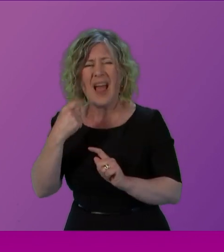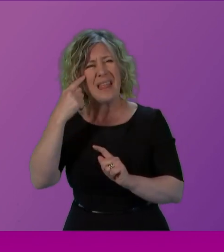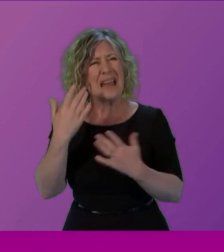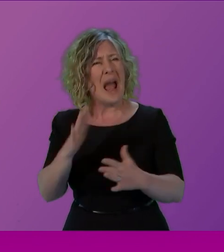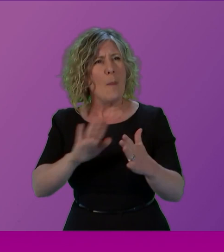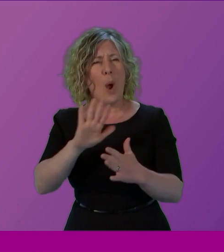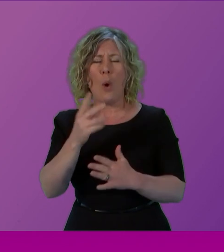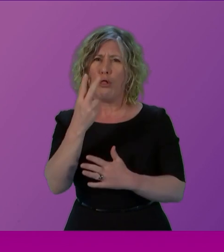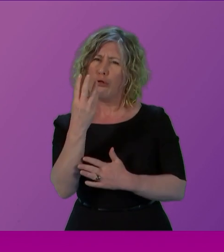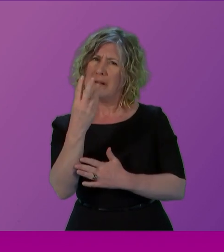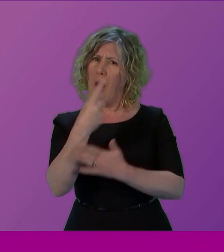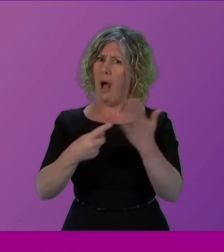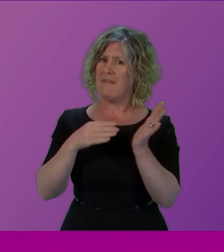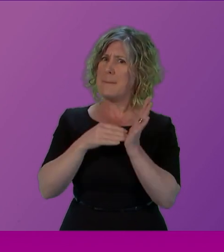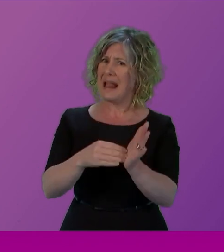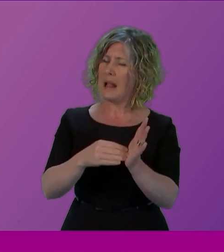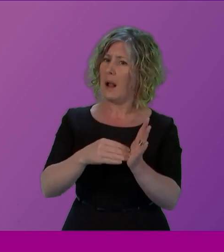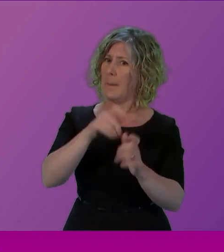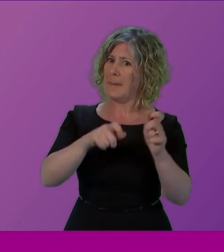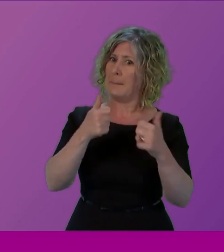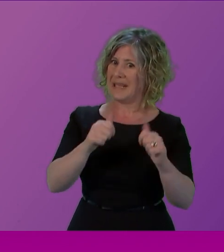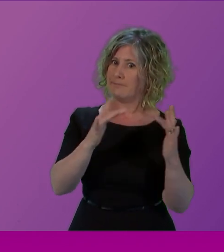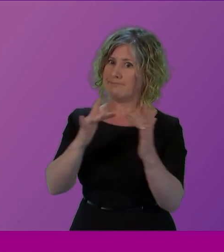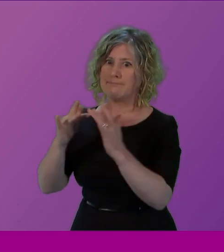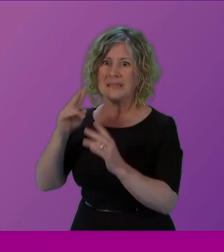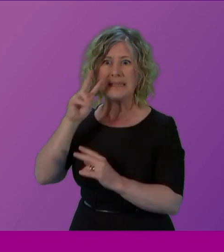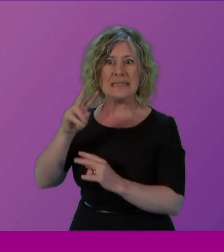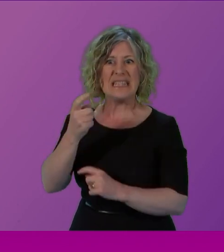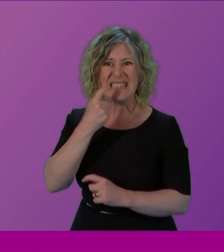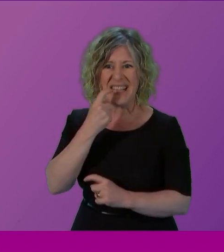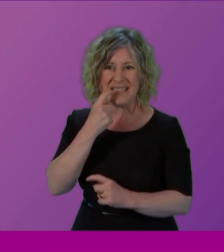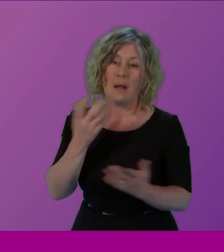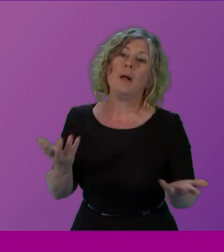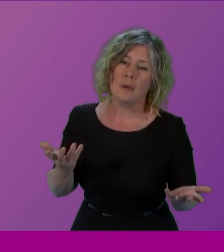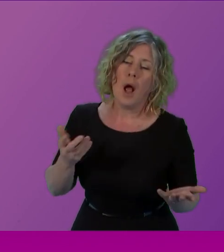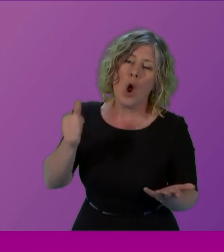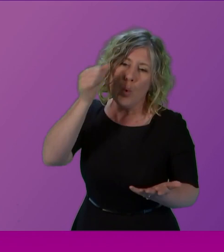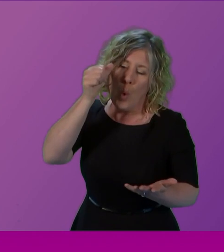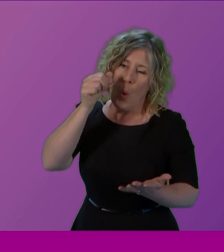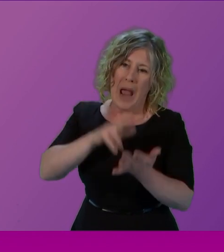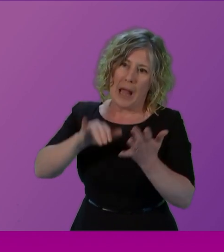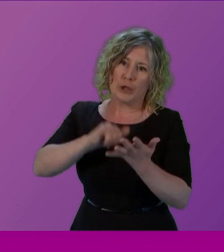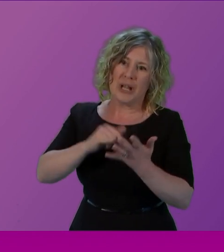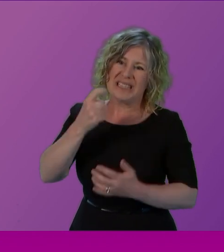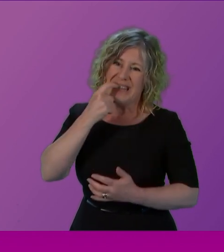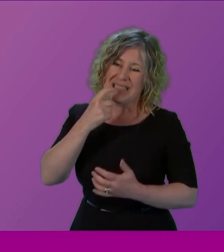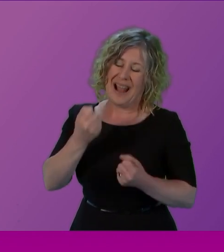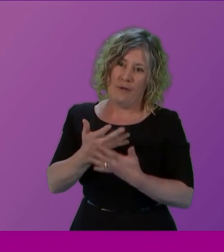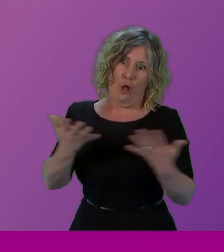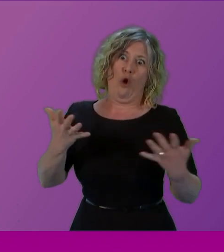during this financial year. Clearly, there are pressures on NHS dentistry, as there are pressures on all parts of the